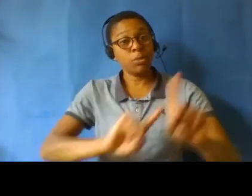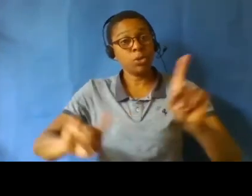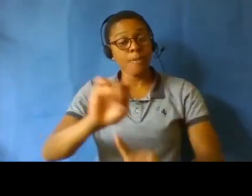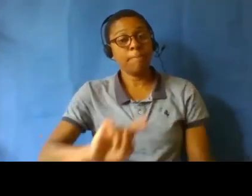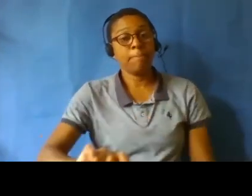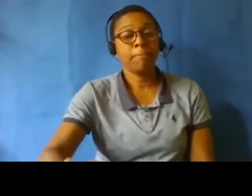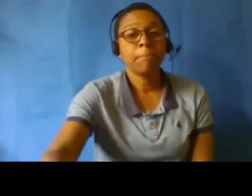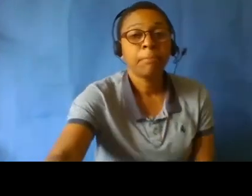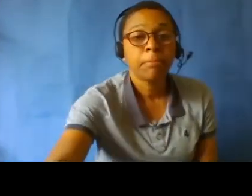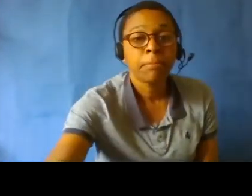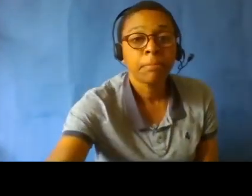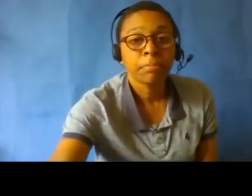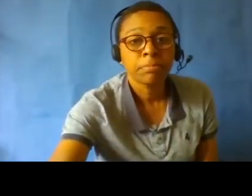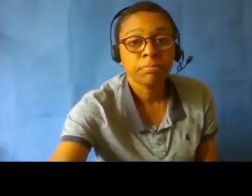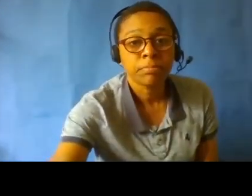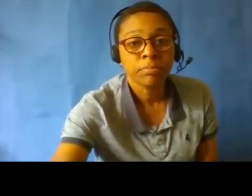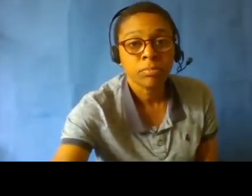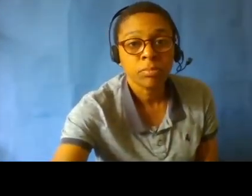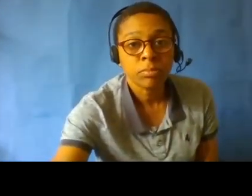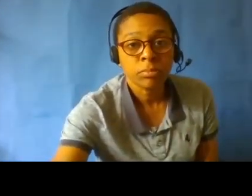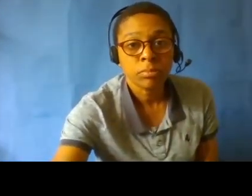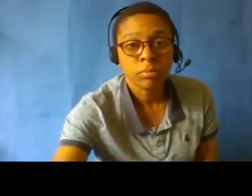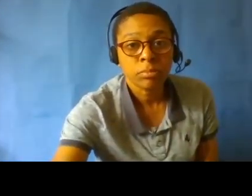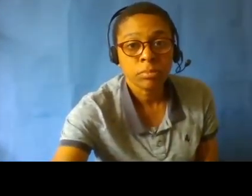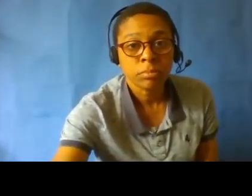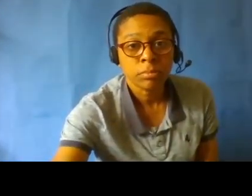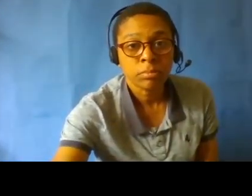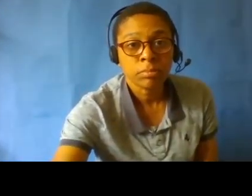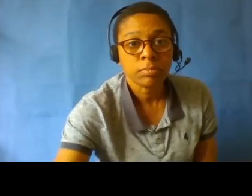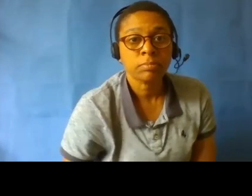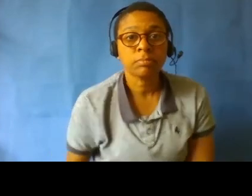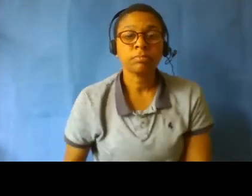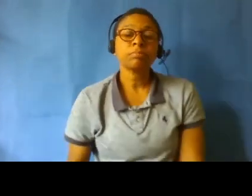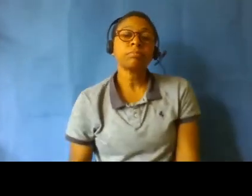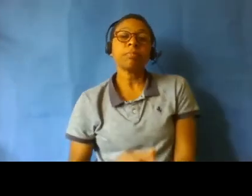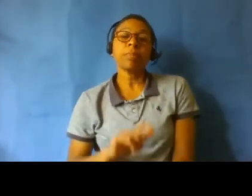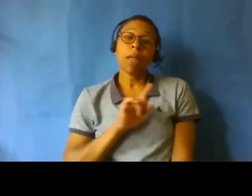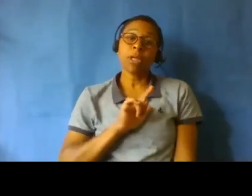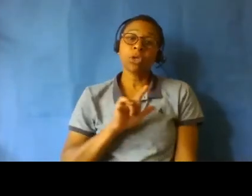due to the global pandemic situation we have not been able to secure as much